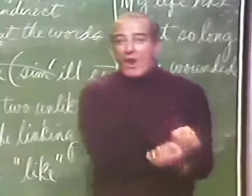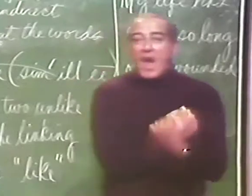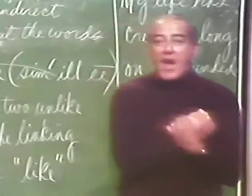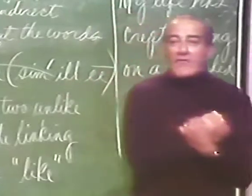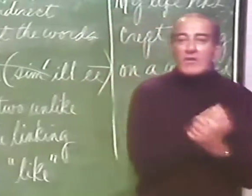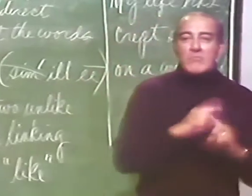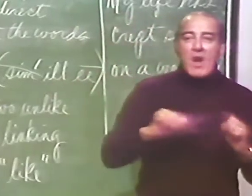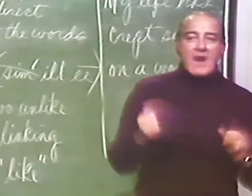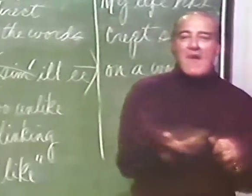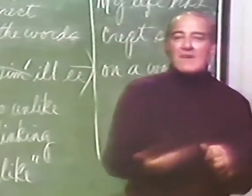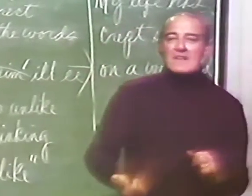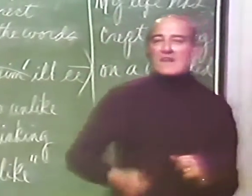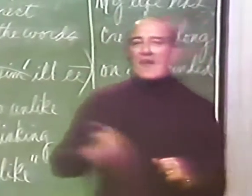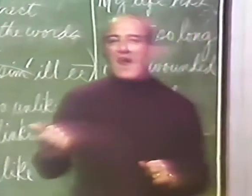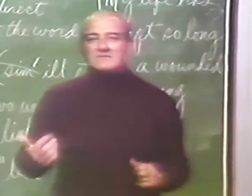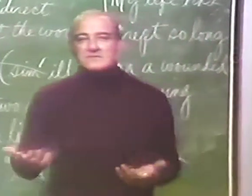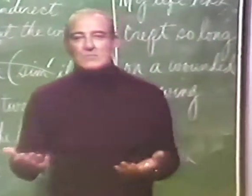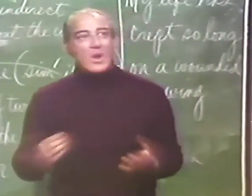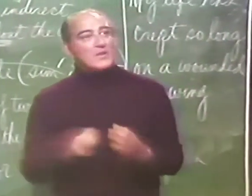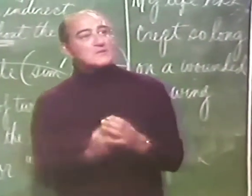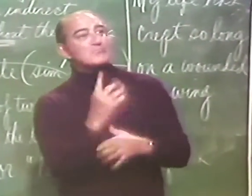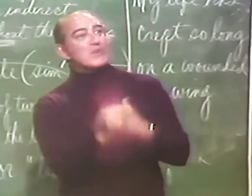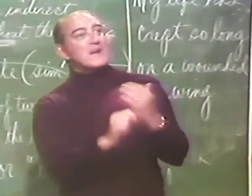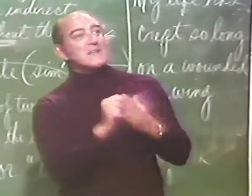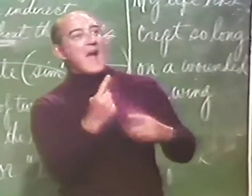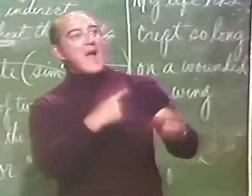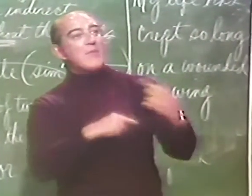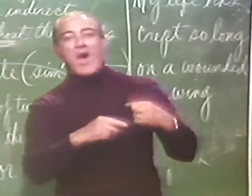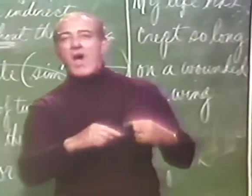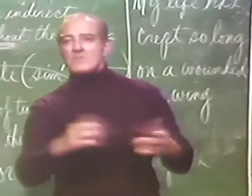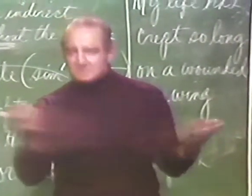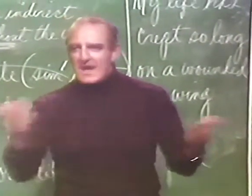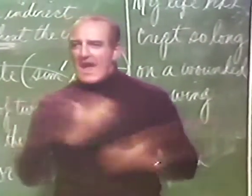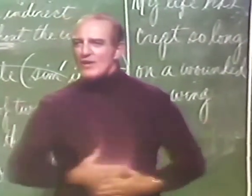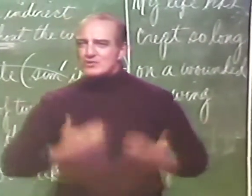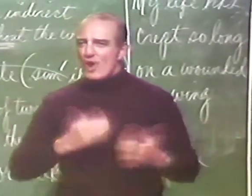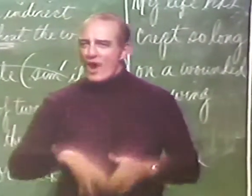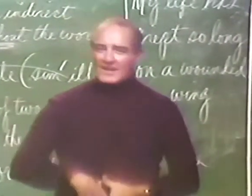MEANS NOT ONLY FOR LOVE BUT EVERYTHING ELSE.